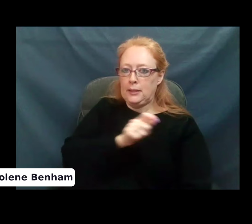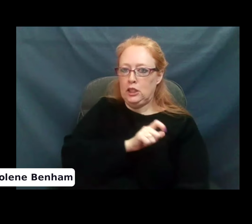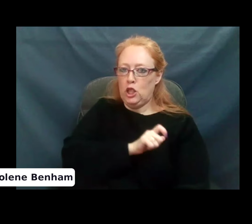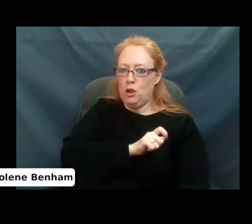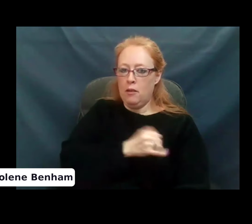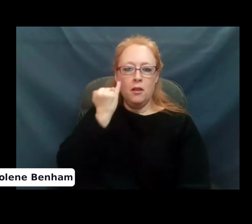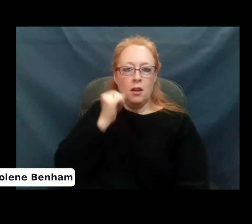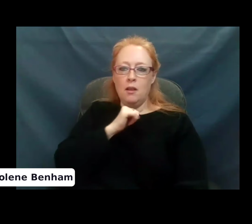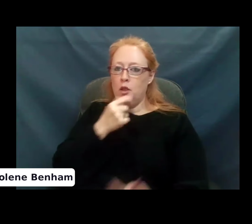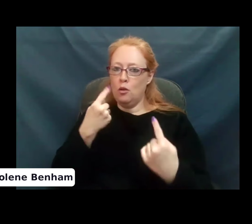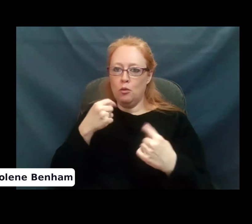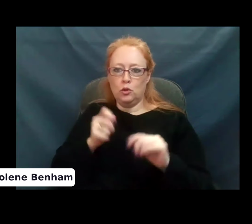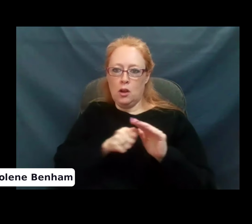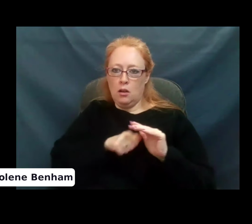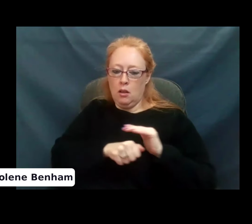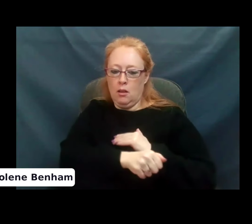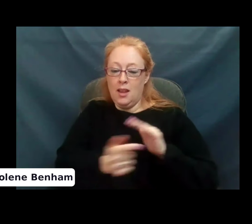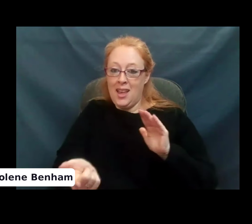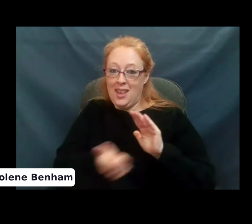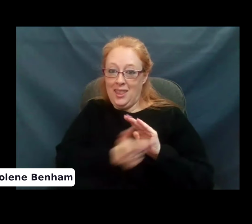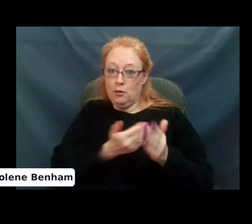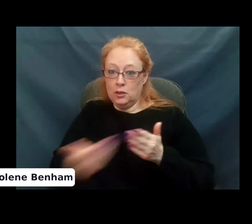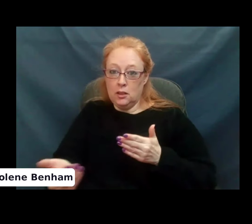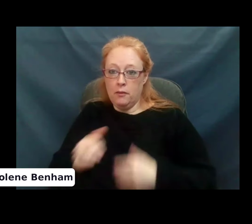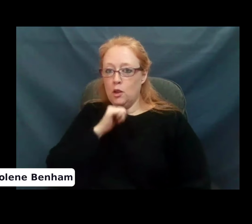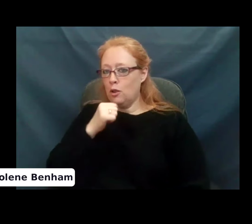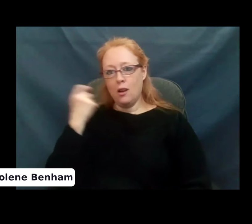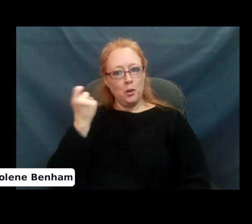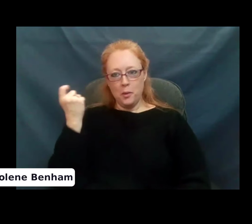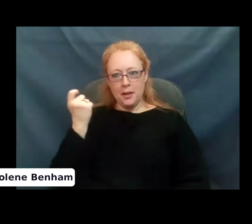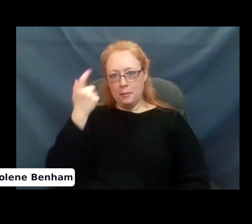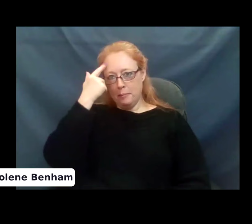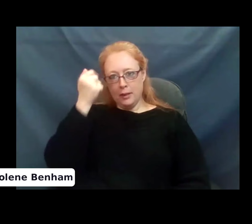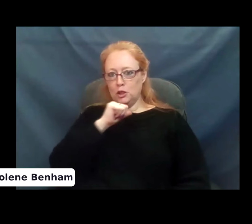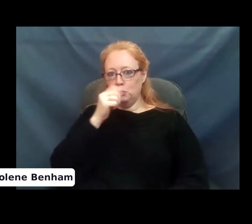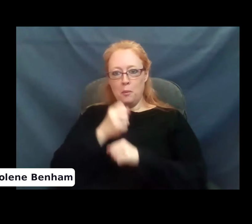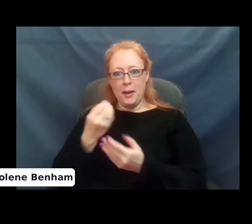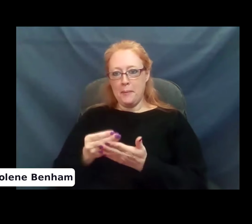But and like for example because this one is red, this is an illegal good this you would definitely have to try to smuggle past the sheriff.